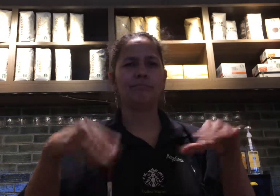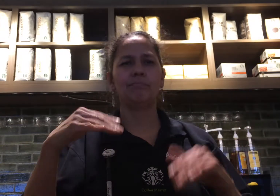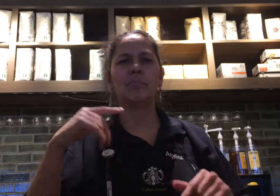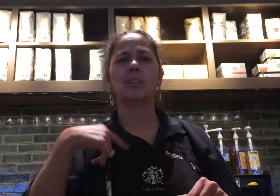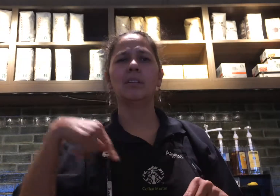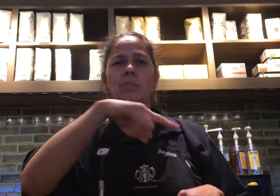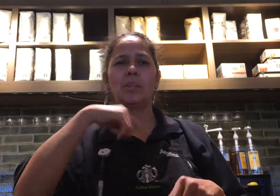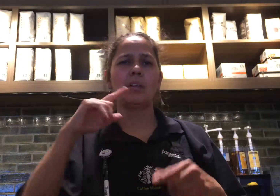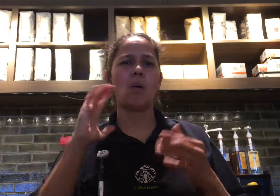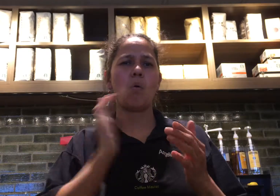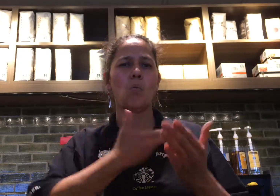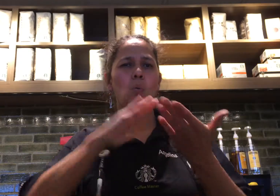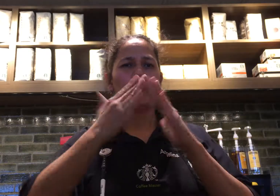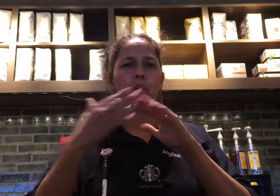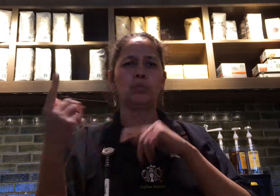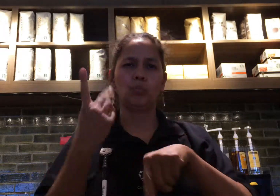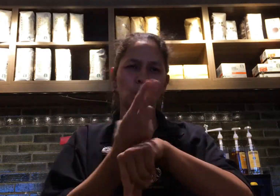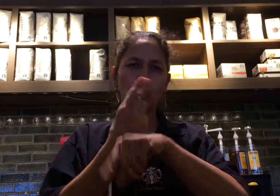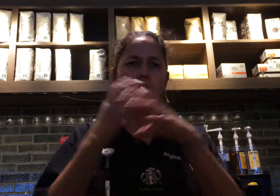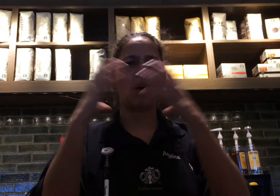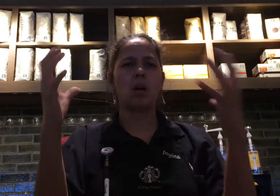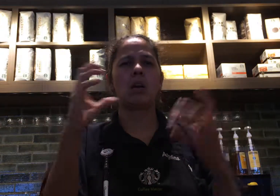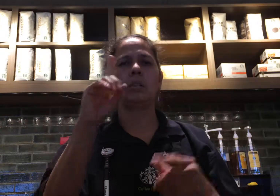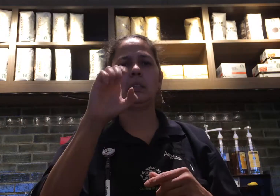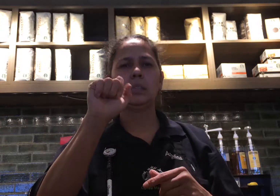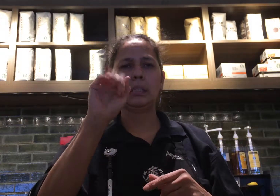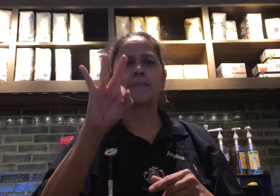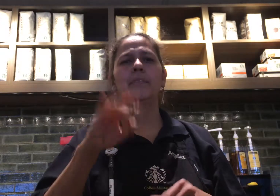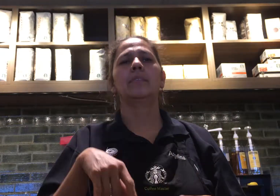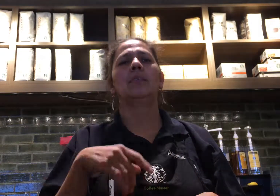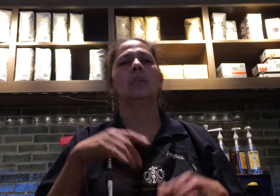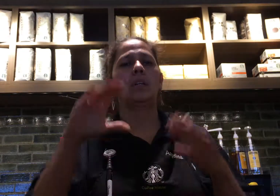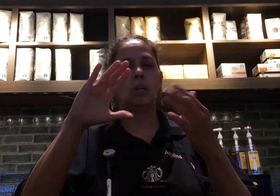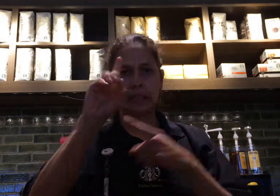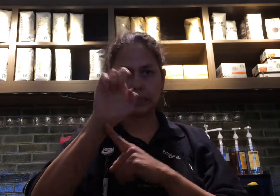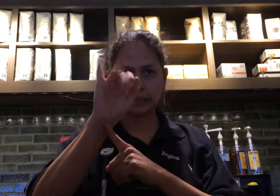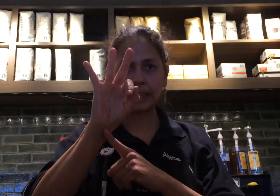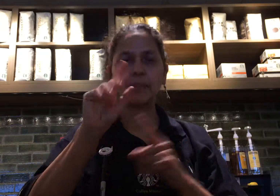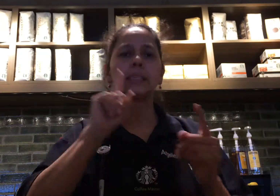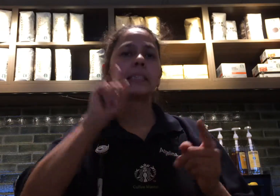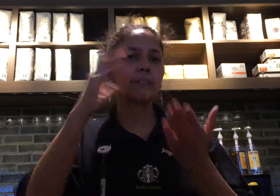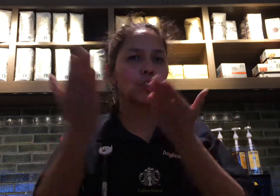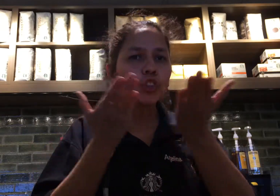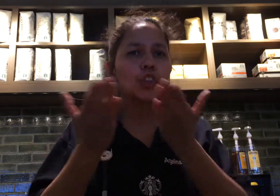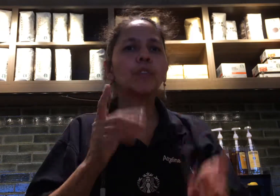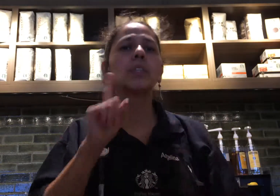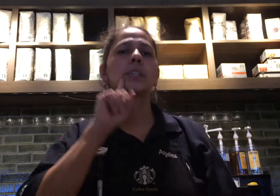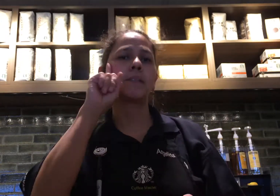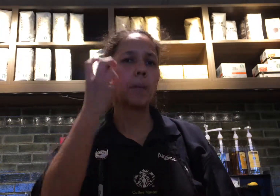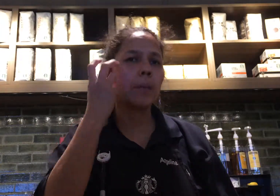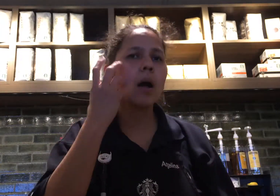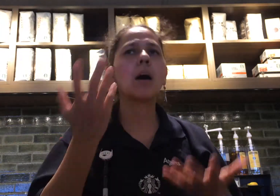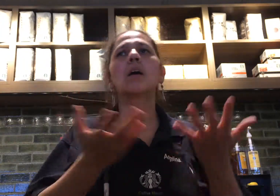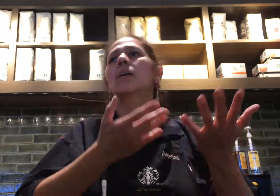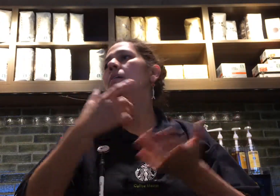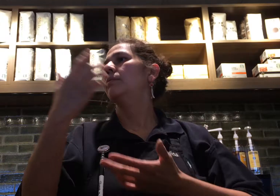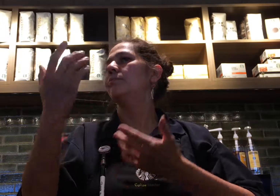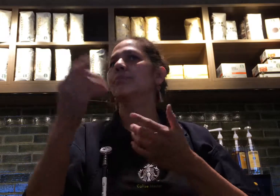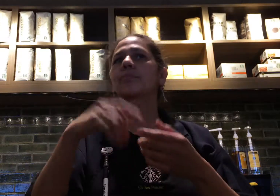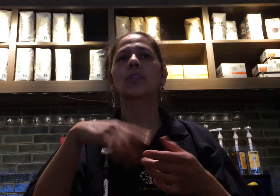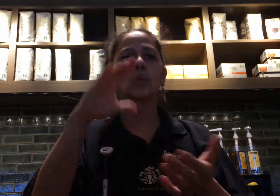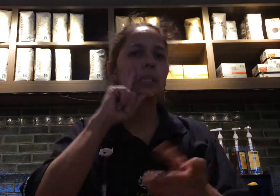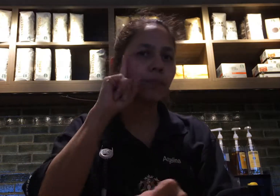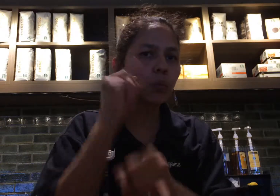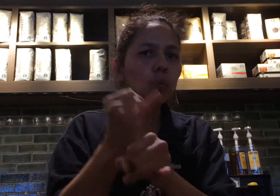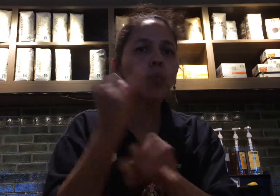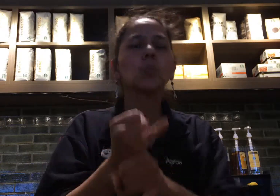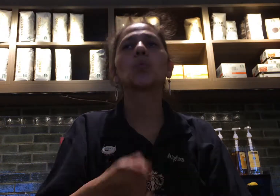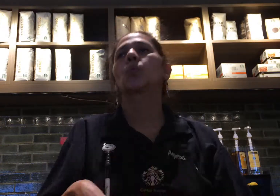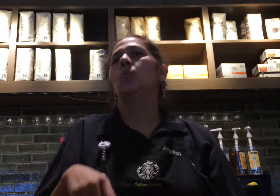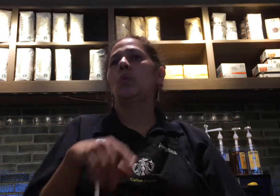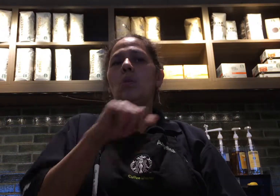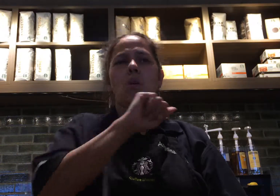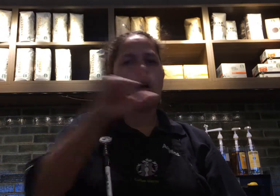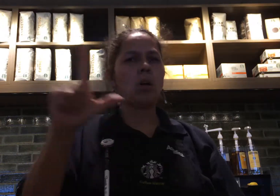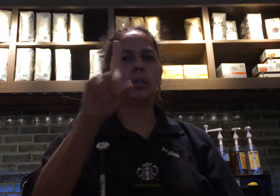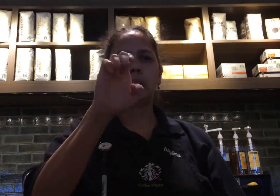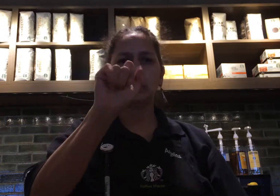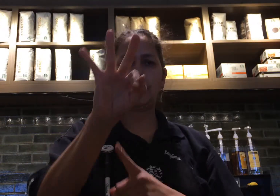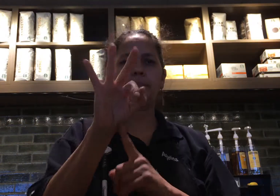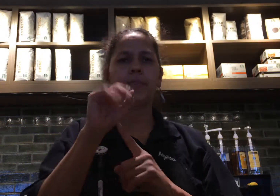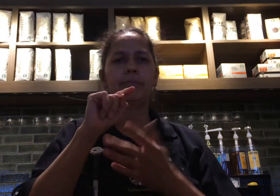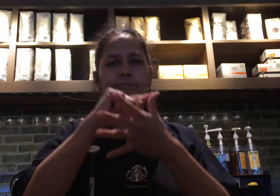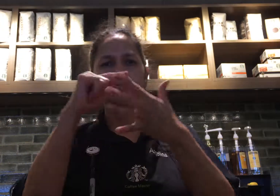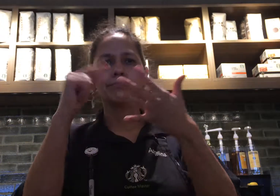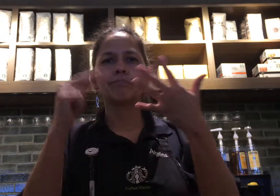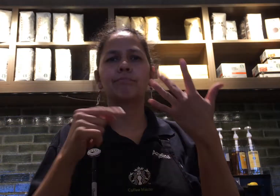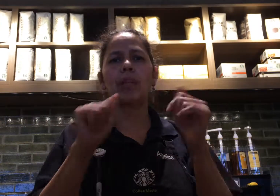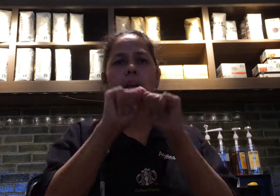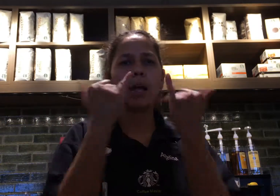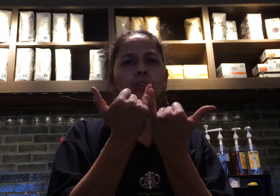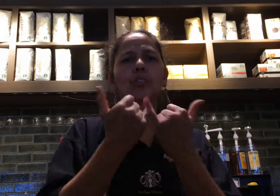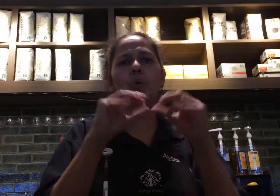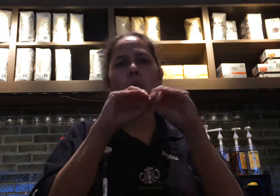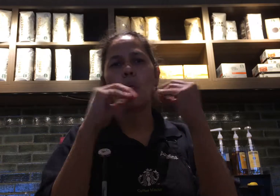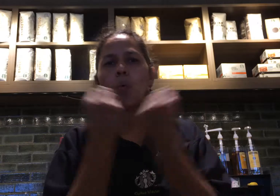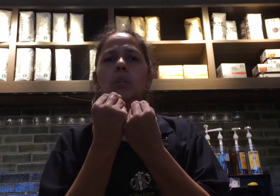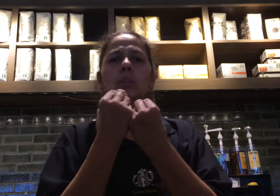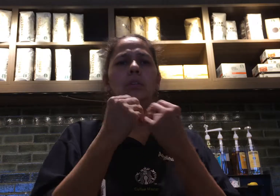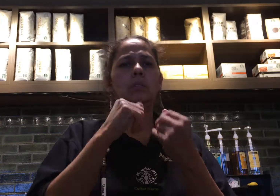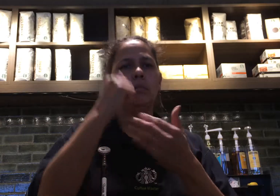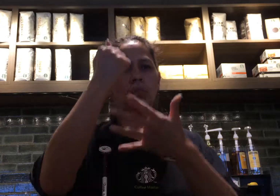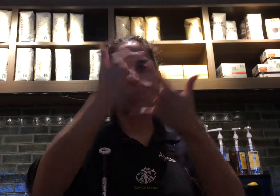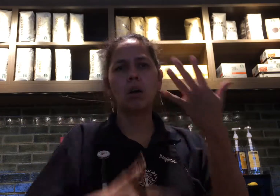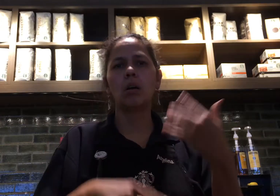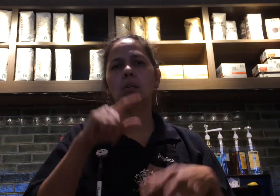Our community uses Deaf in our services, schools, organzations, and agencies, for example